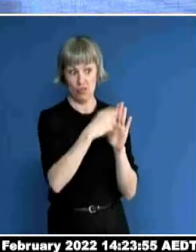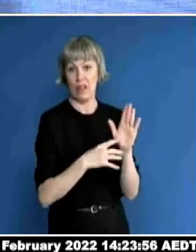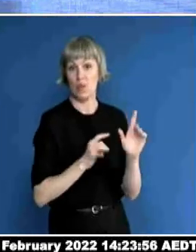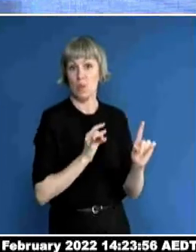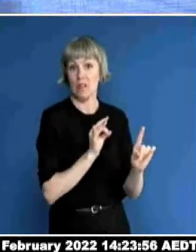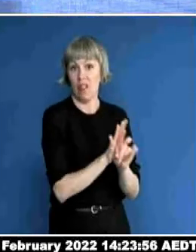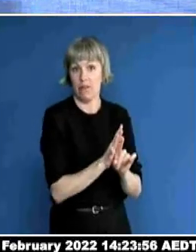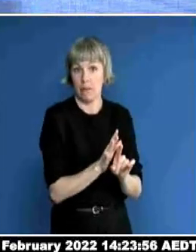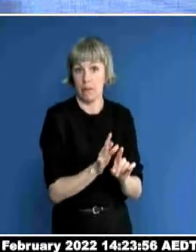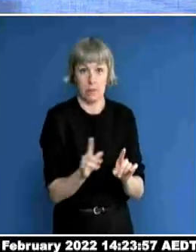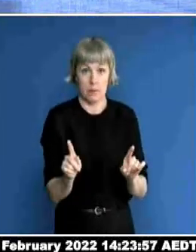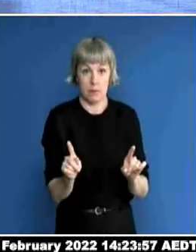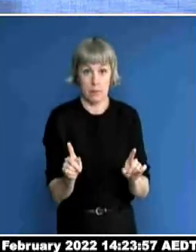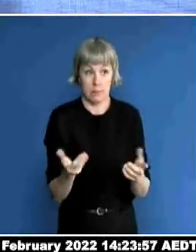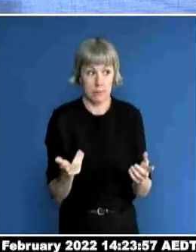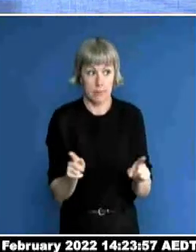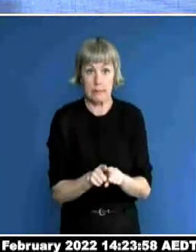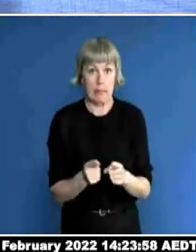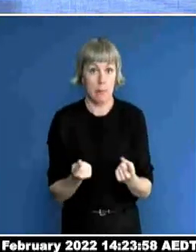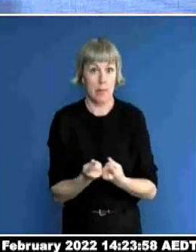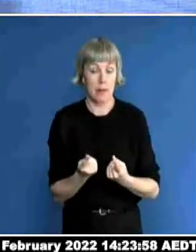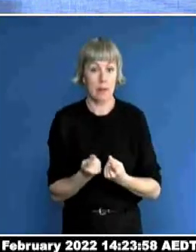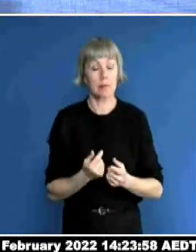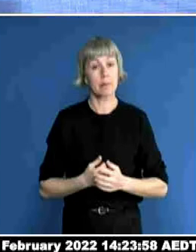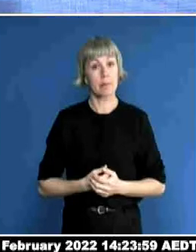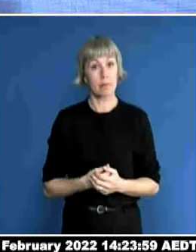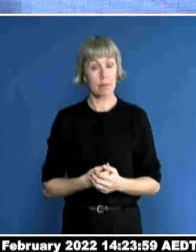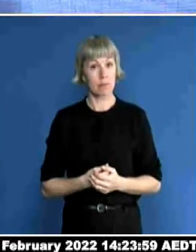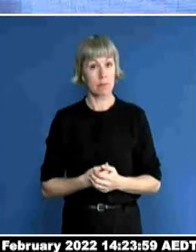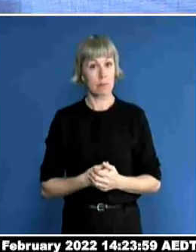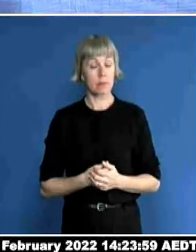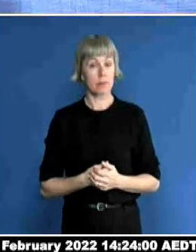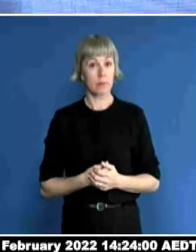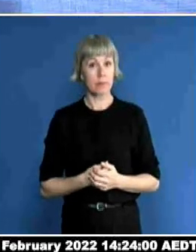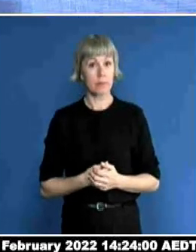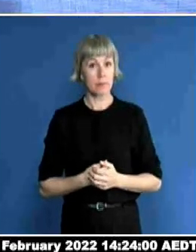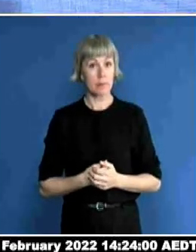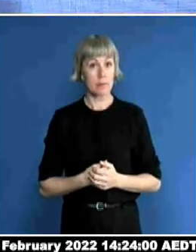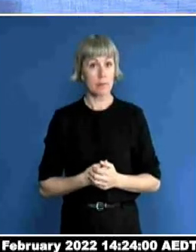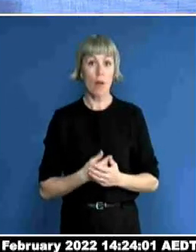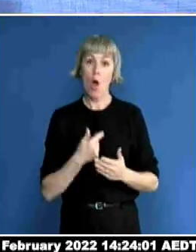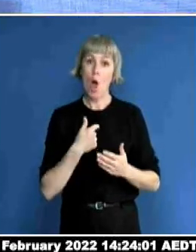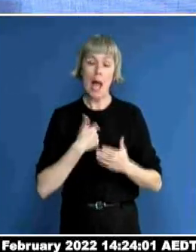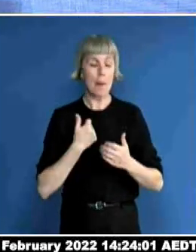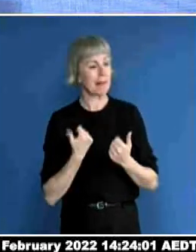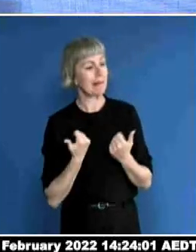I'm taking an approach that enables Mzia to be able to best give her evidence.